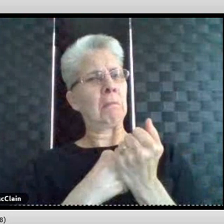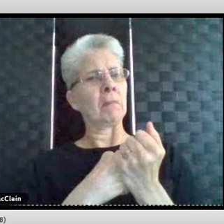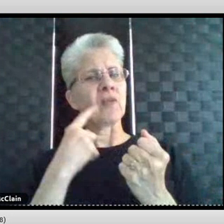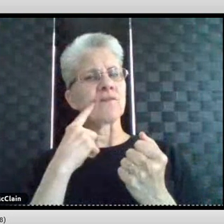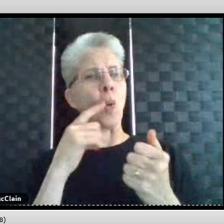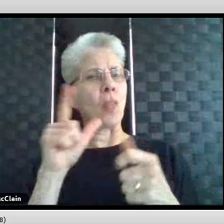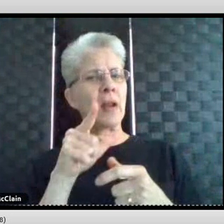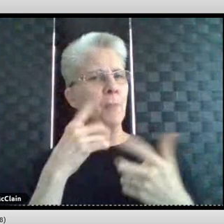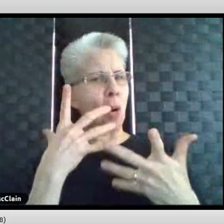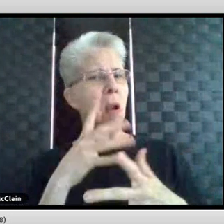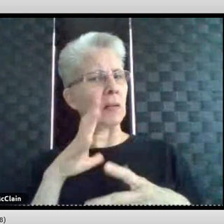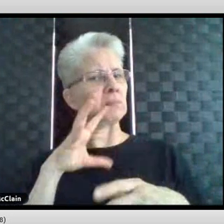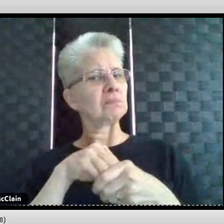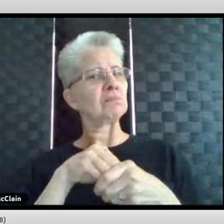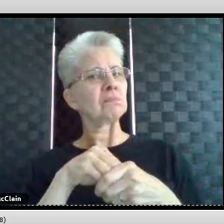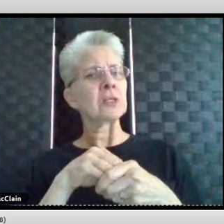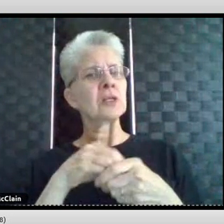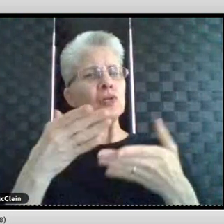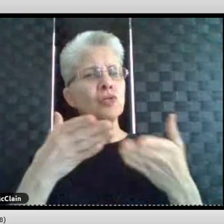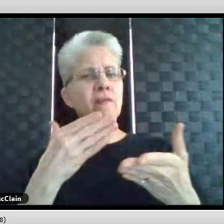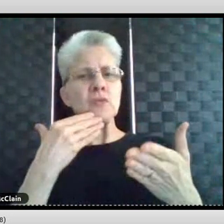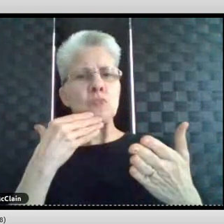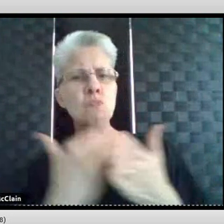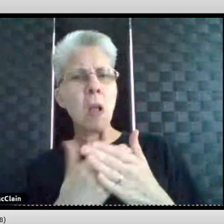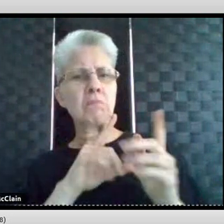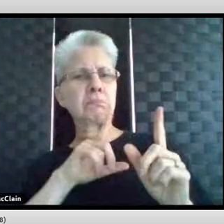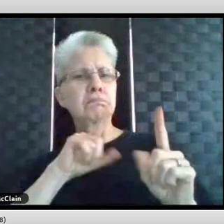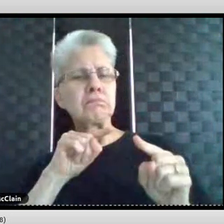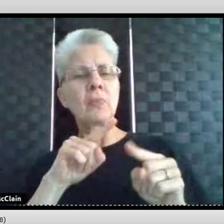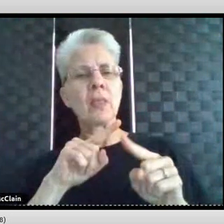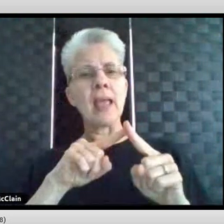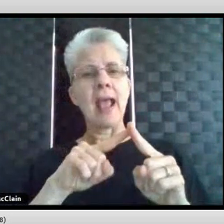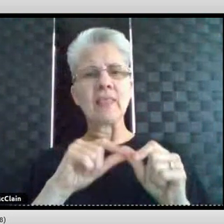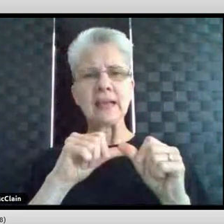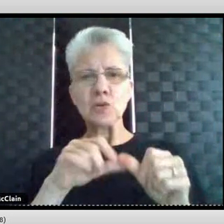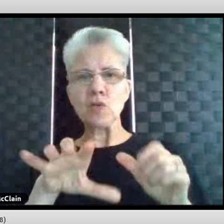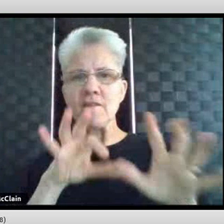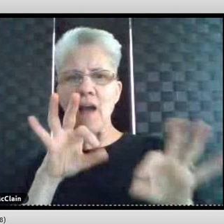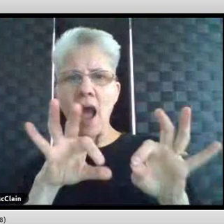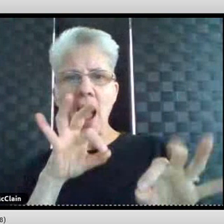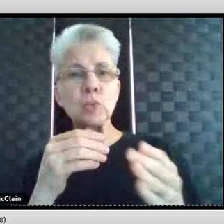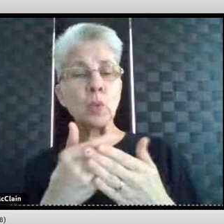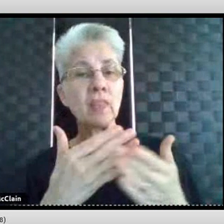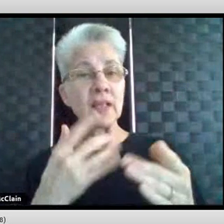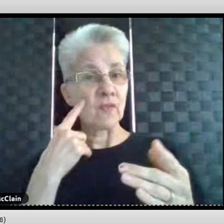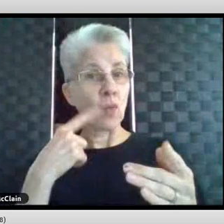They're already serviced well, and we continue to find new things to do for them, as we should.